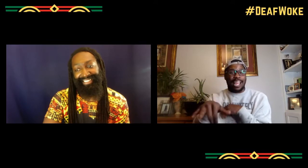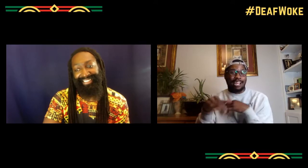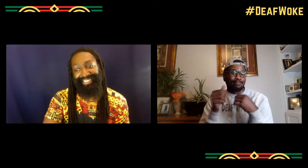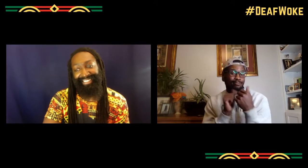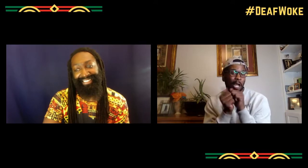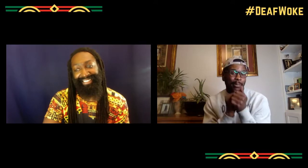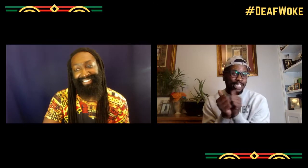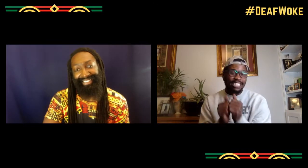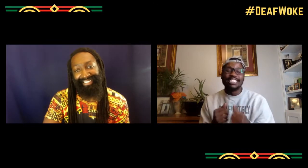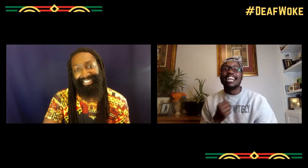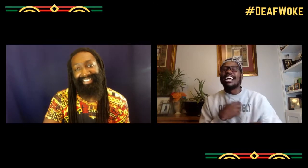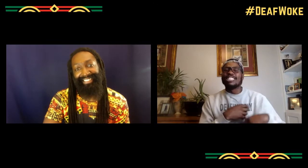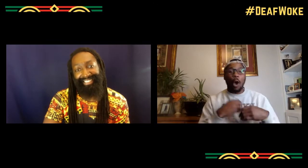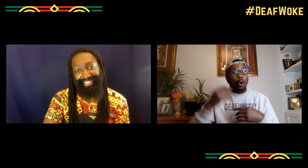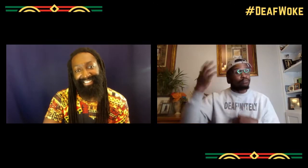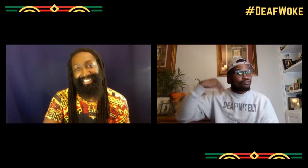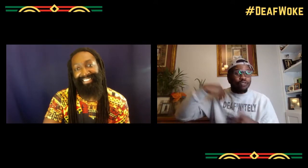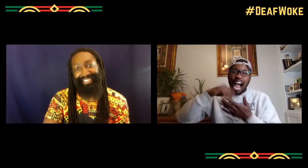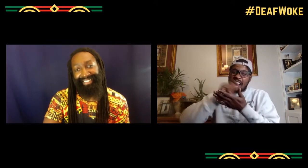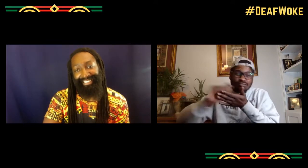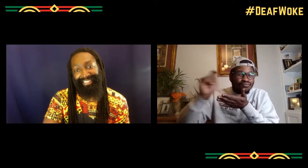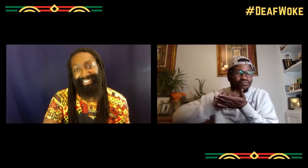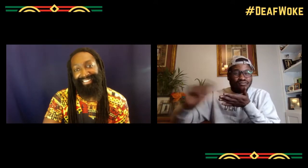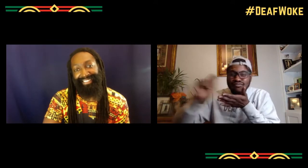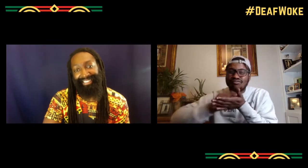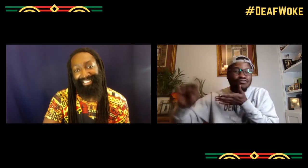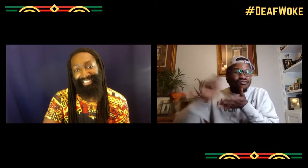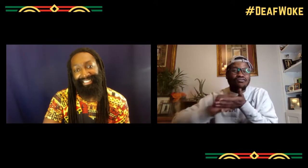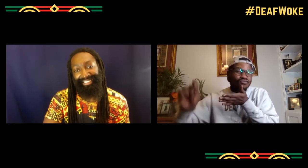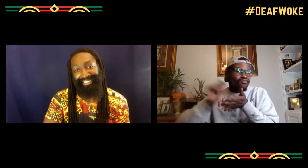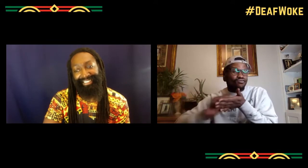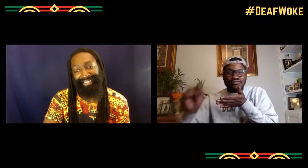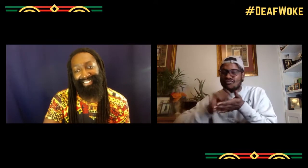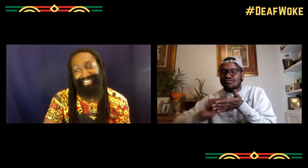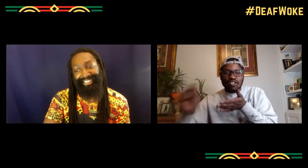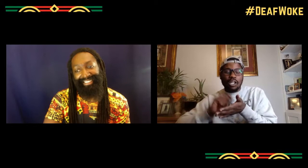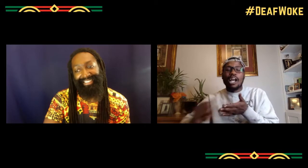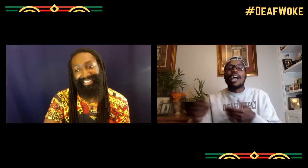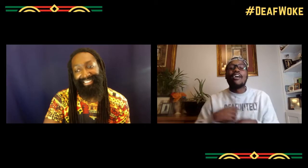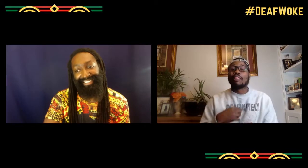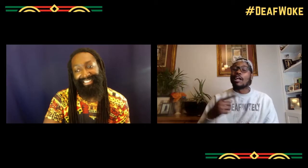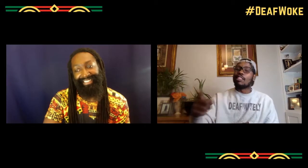I was the only one that joined that there was a competition that was being held. And so I joined a competition